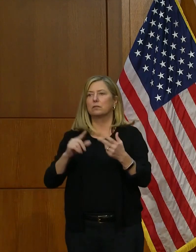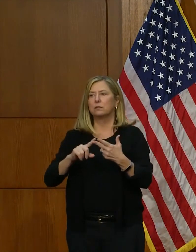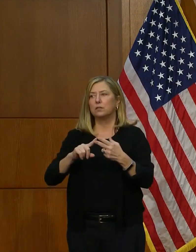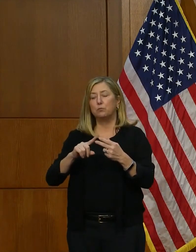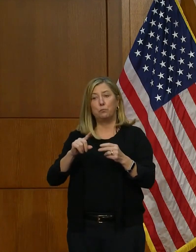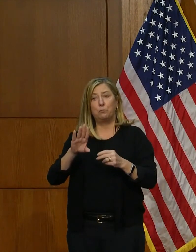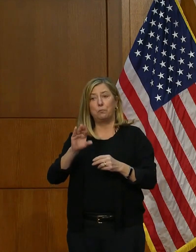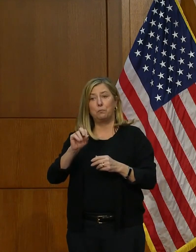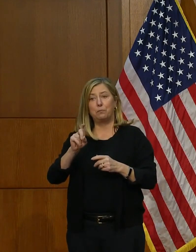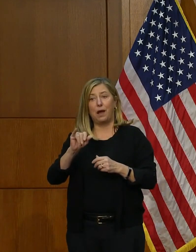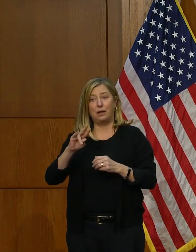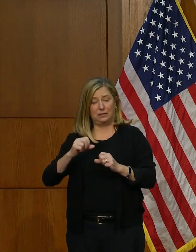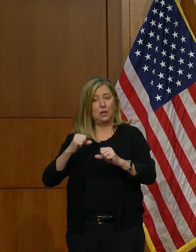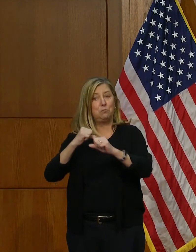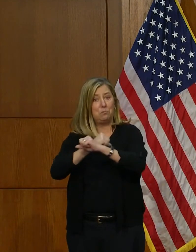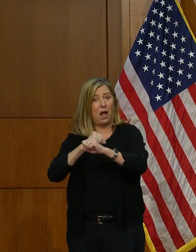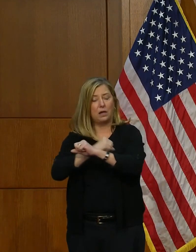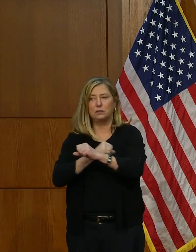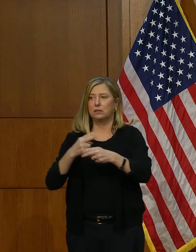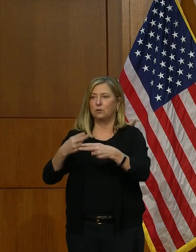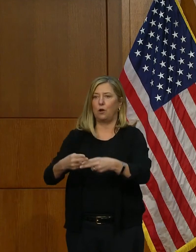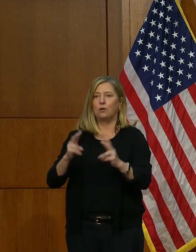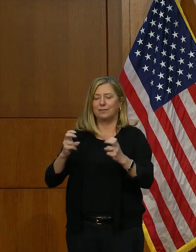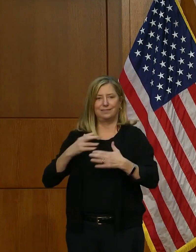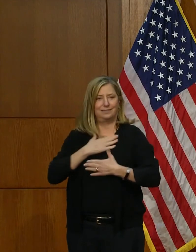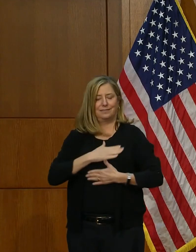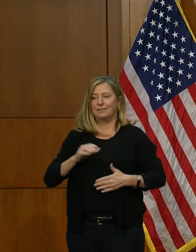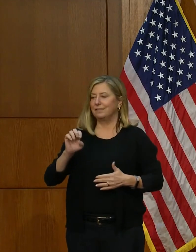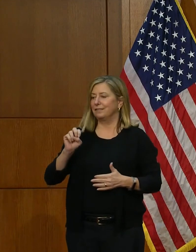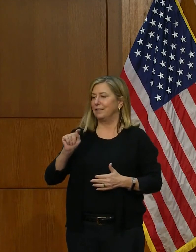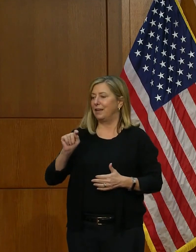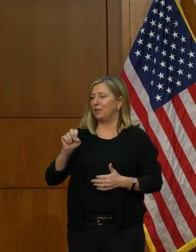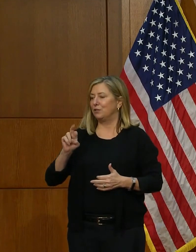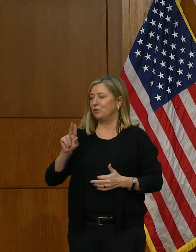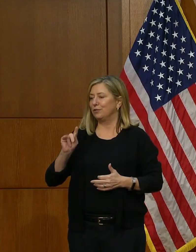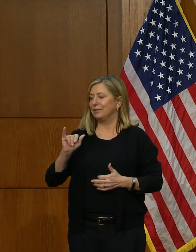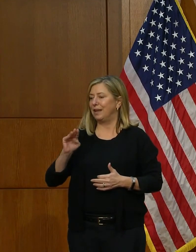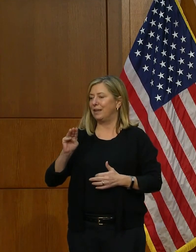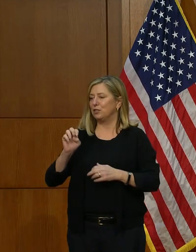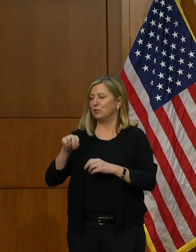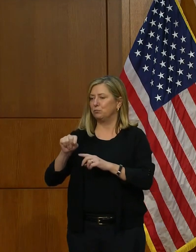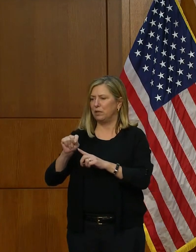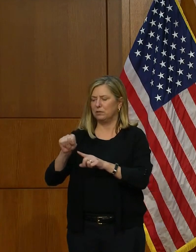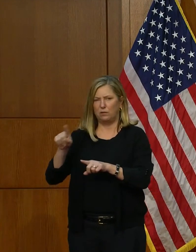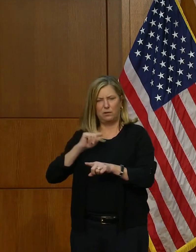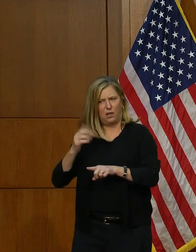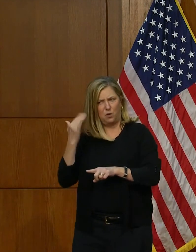THEMSELVES OUT AS WELL. AND THEN, LASTLY, BOXING HAS BEEN